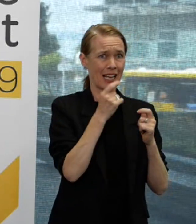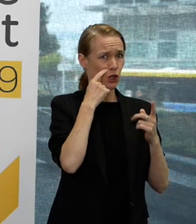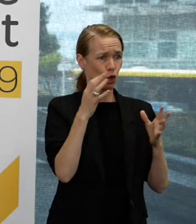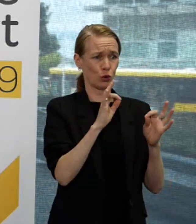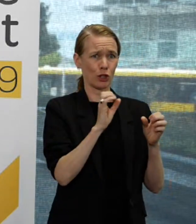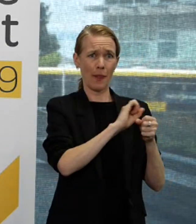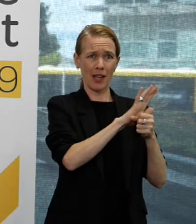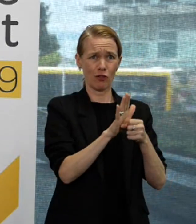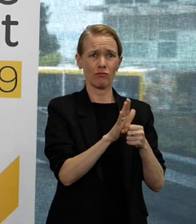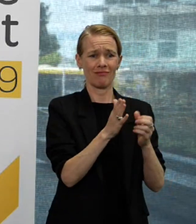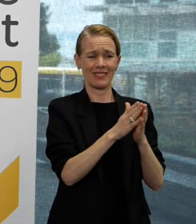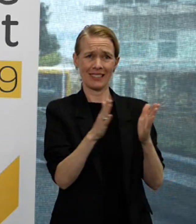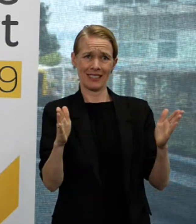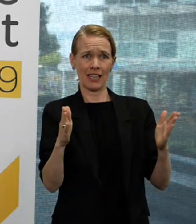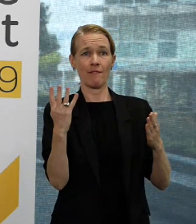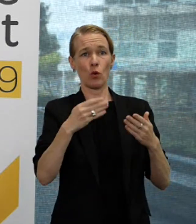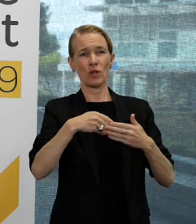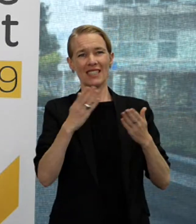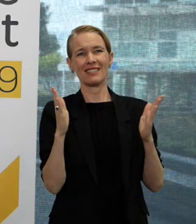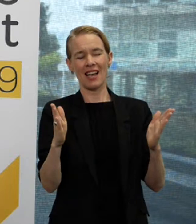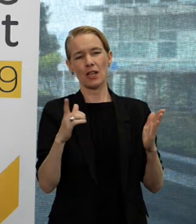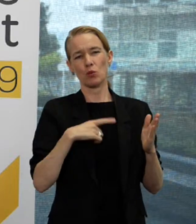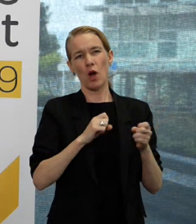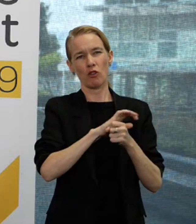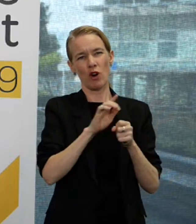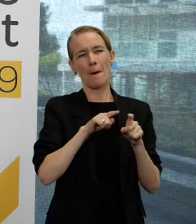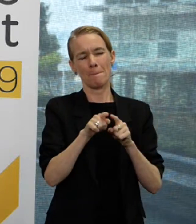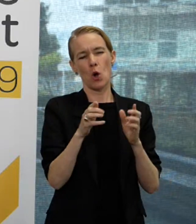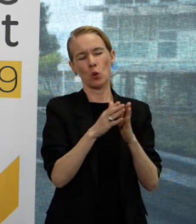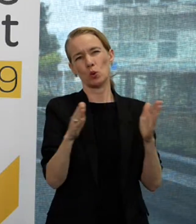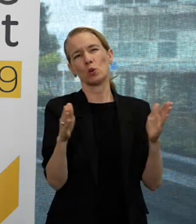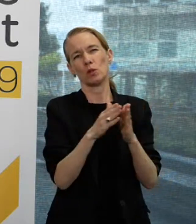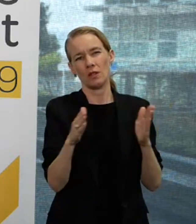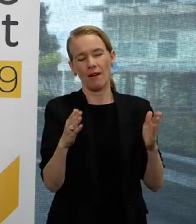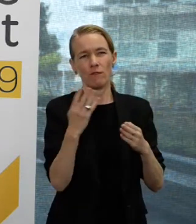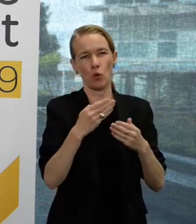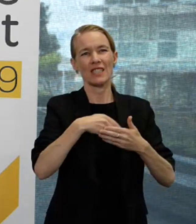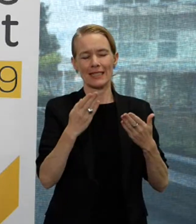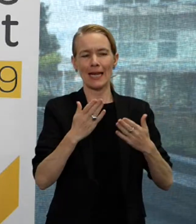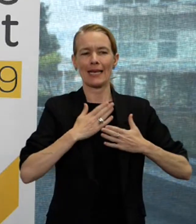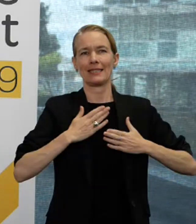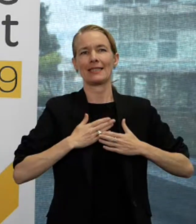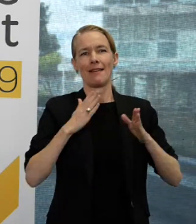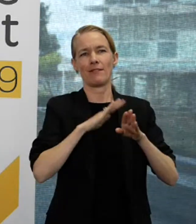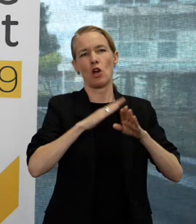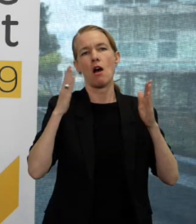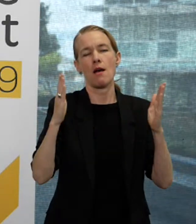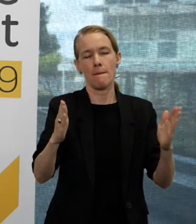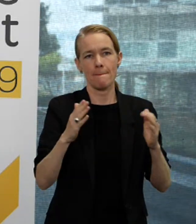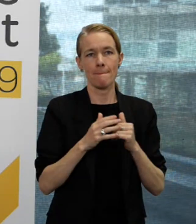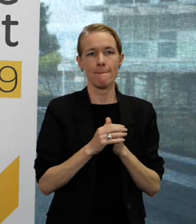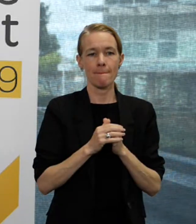of incubation of this virus, and aside from the vessel he worked on in New Plymouth on Wednesday,